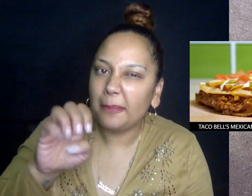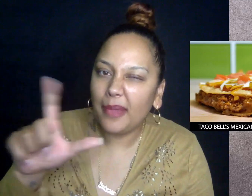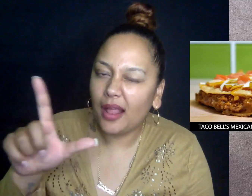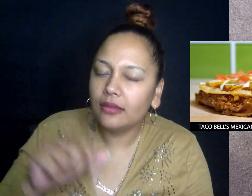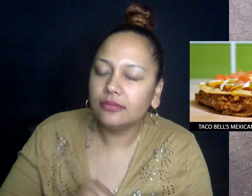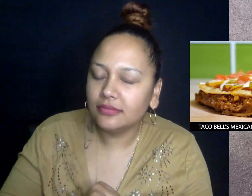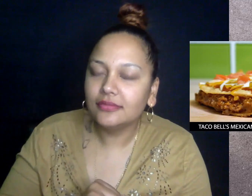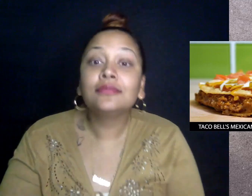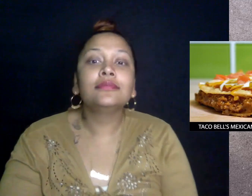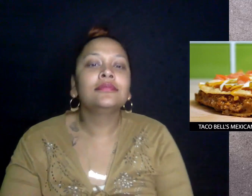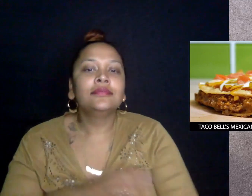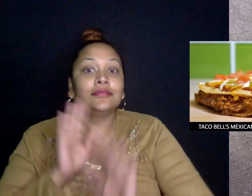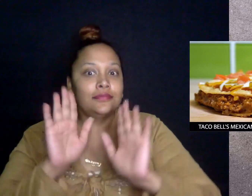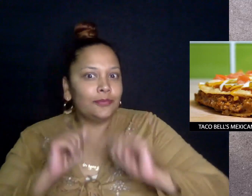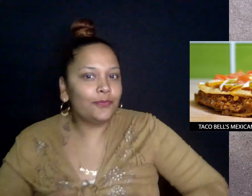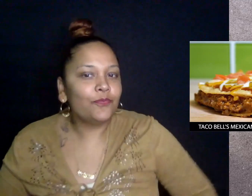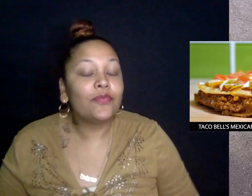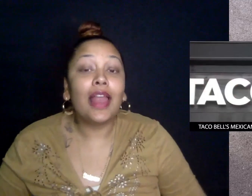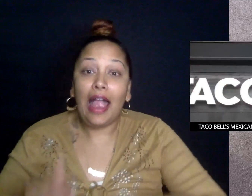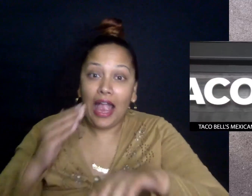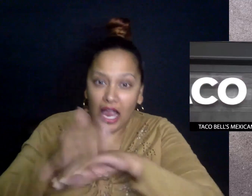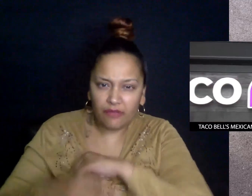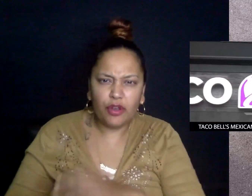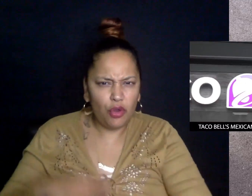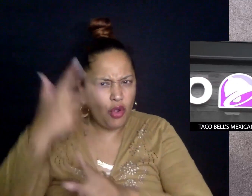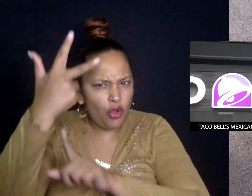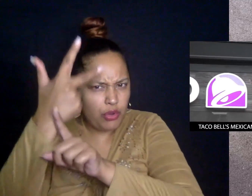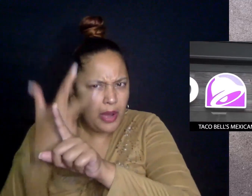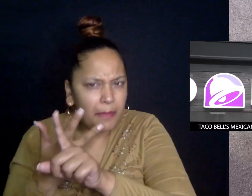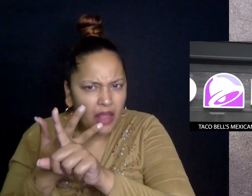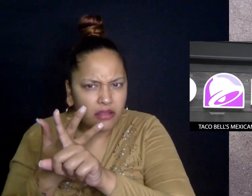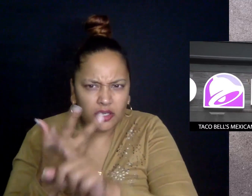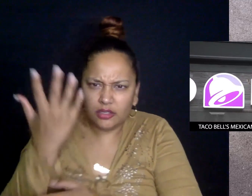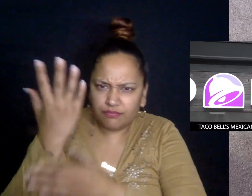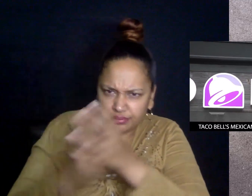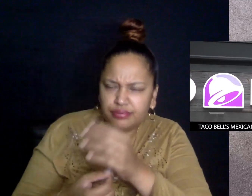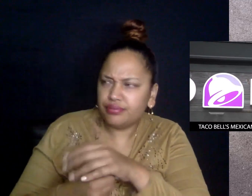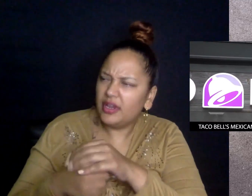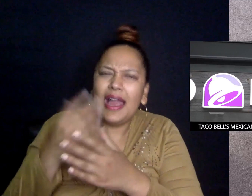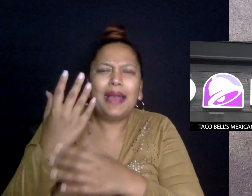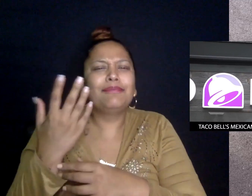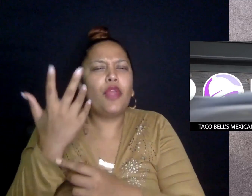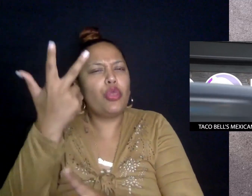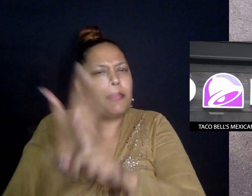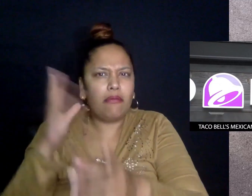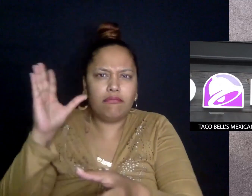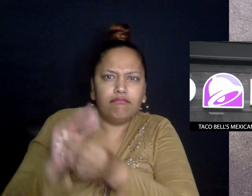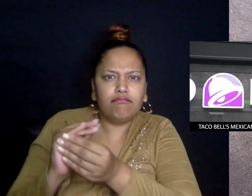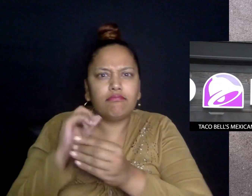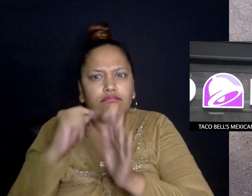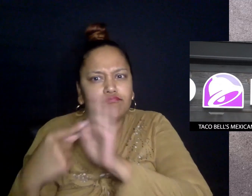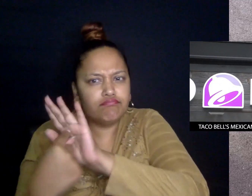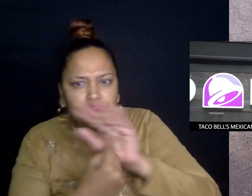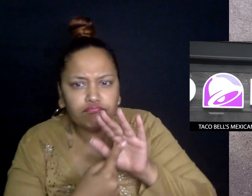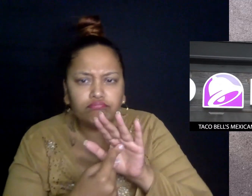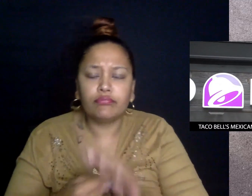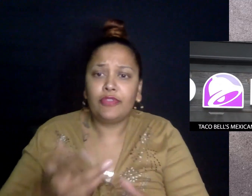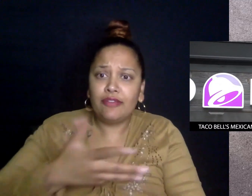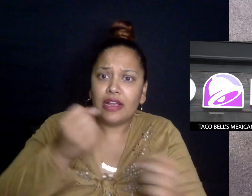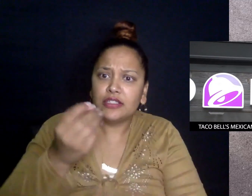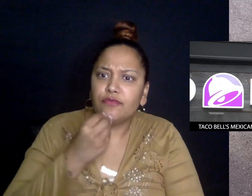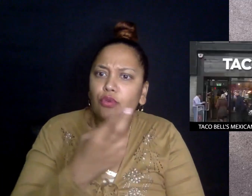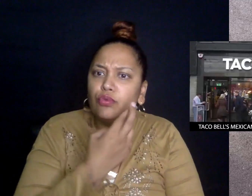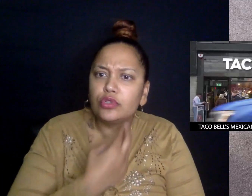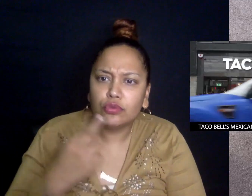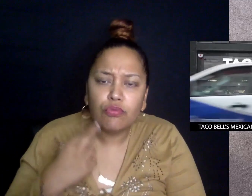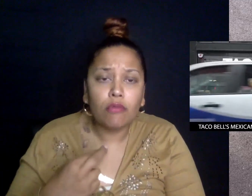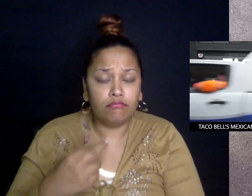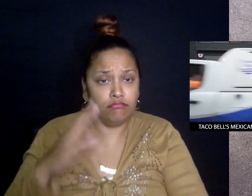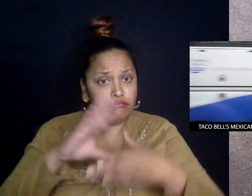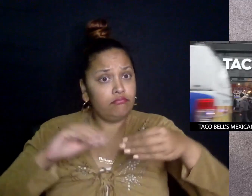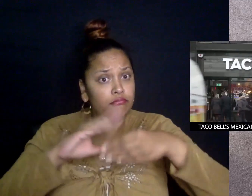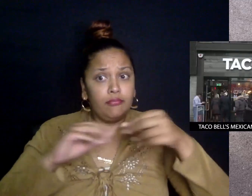if you're a Taco Bell fan and I am definitely a Taco Bell fan get ready after a three month